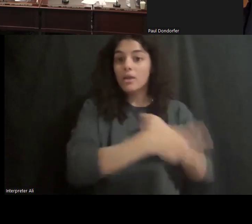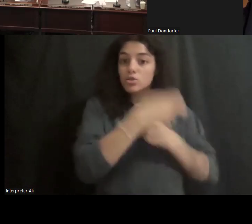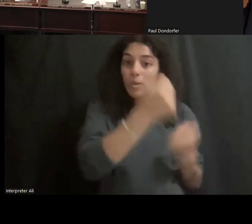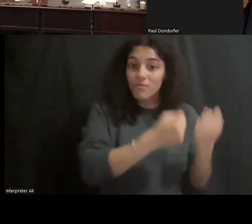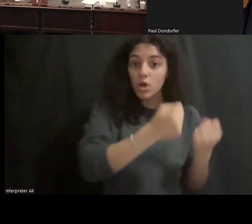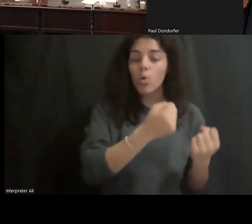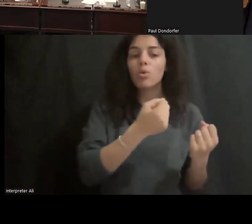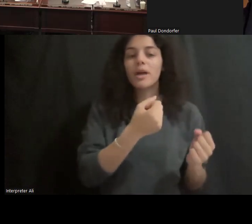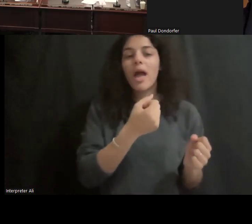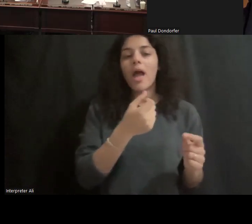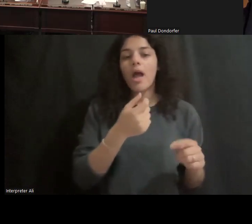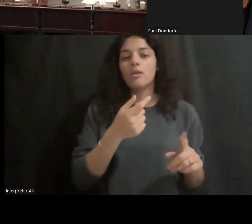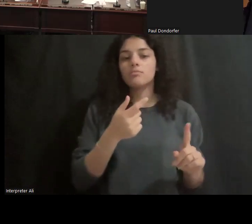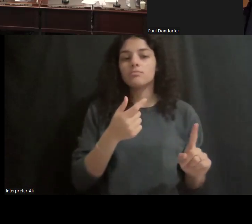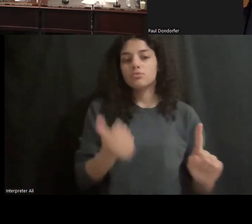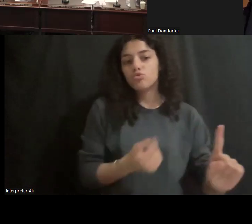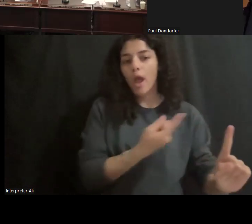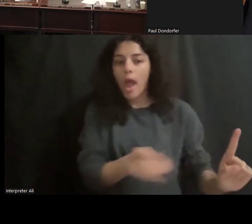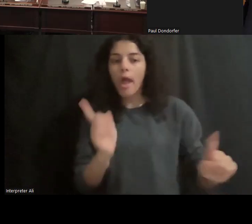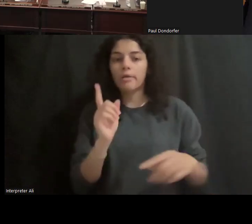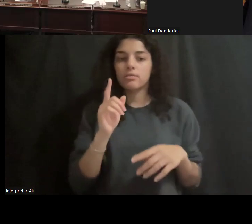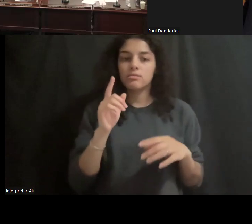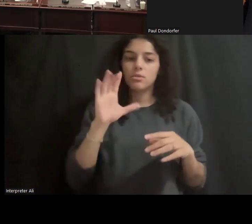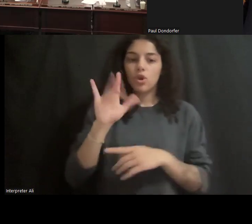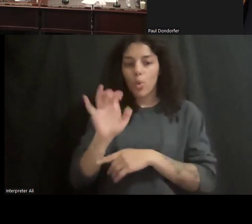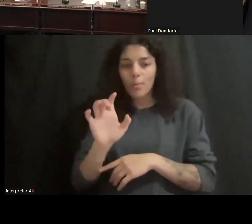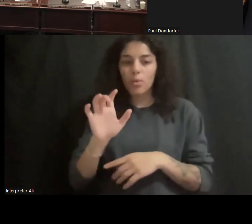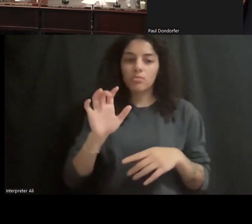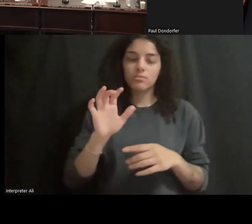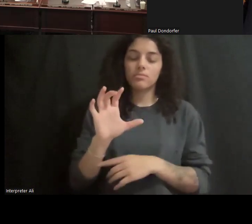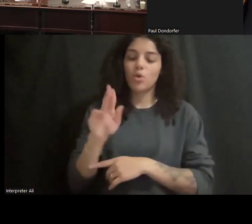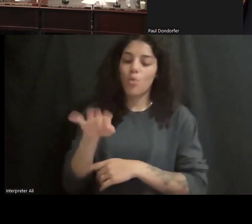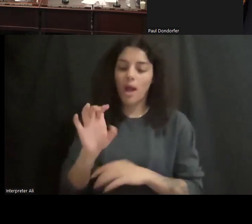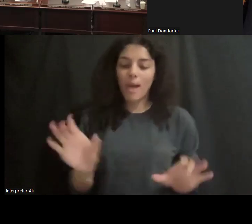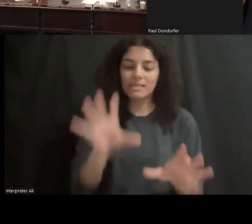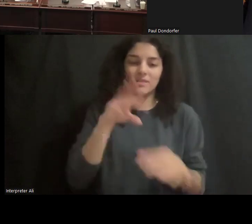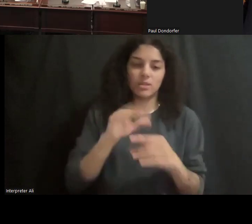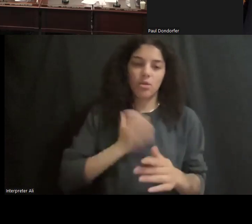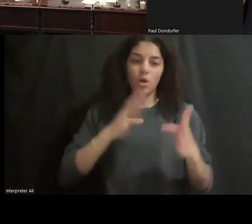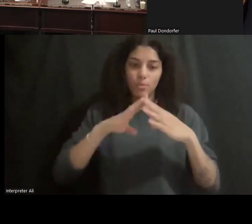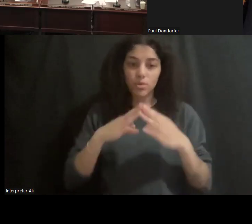community If past news reports regarding stolen vehicles ending in a tragic death of innocent